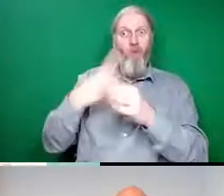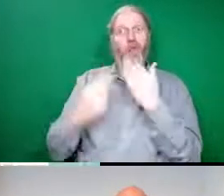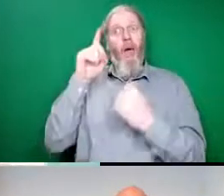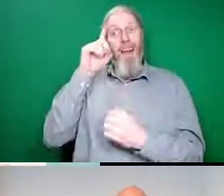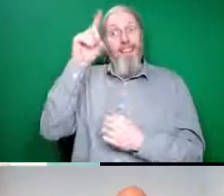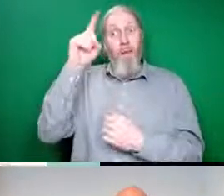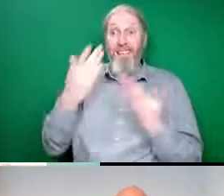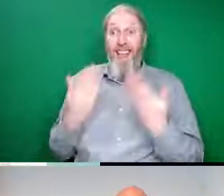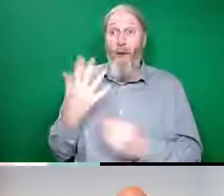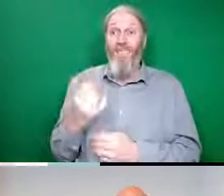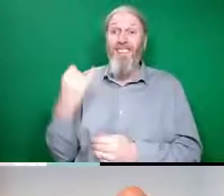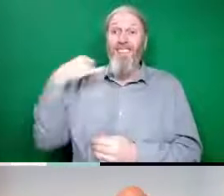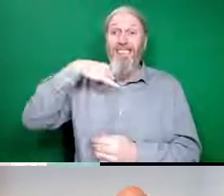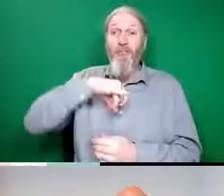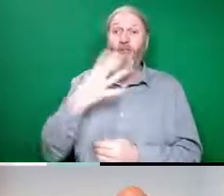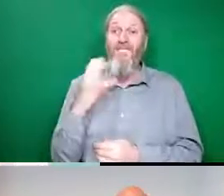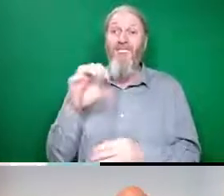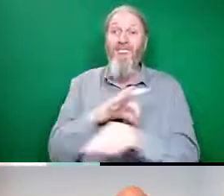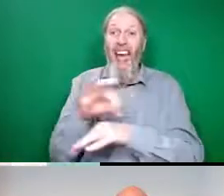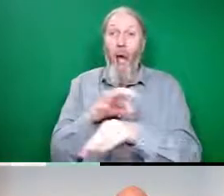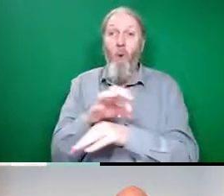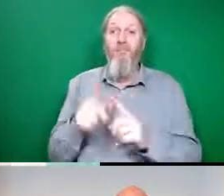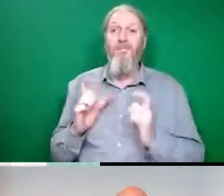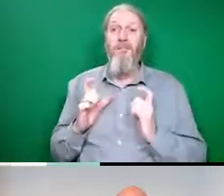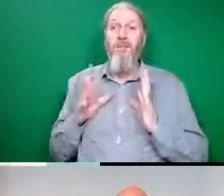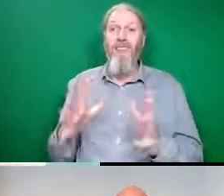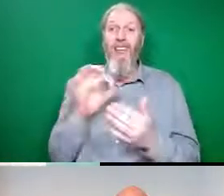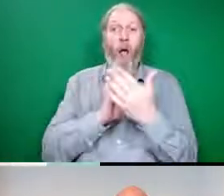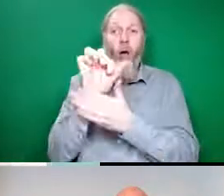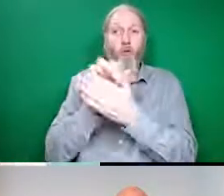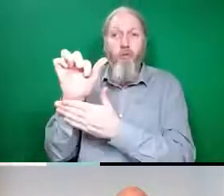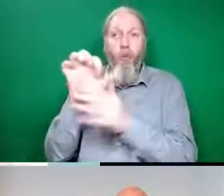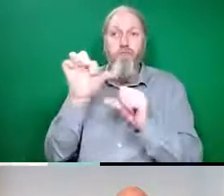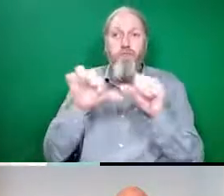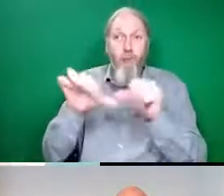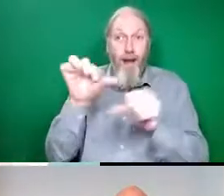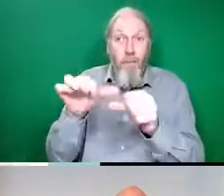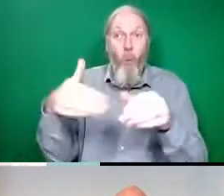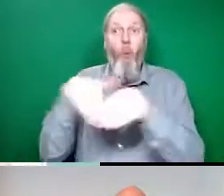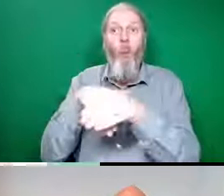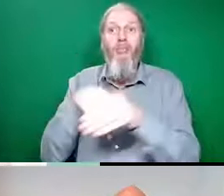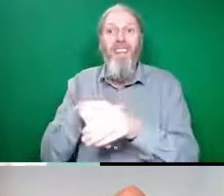successful in attracting £1.7 million of funding supplemented by a further £750,000 in cash funding from